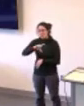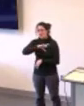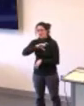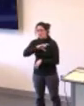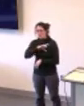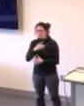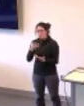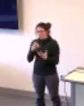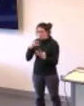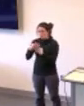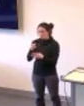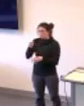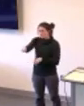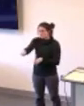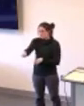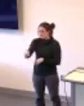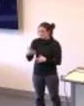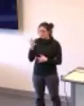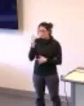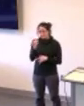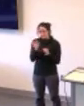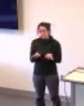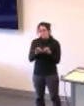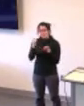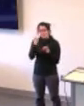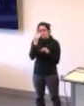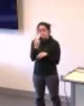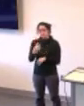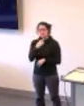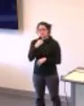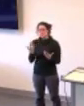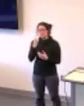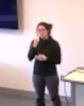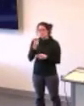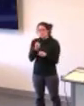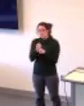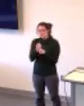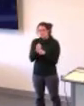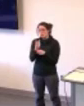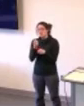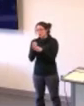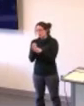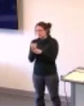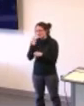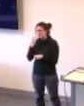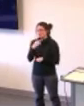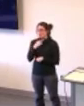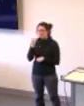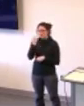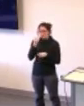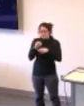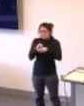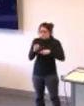What does it matter if someone gets trapped here for a year or two? Gets ruined here. Goes mad here.